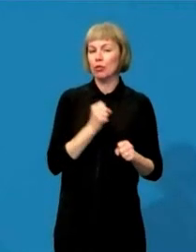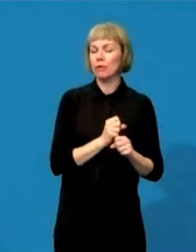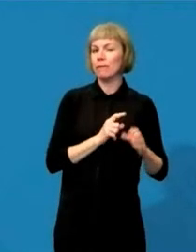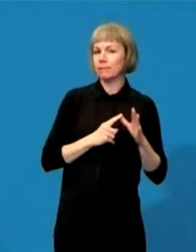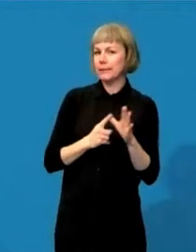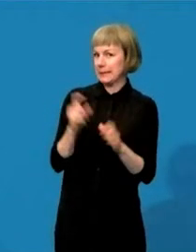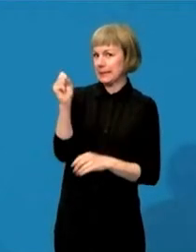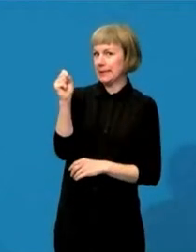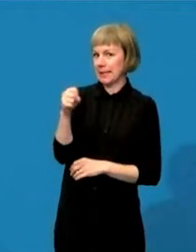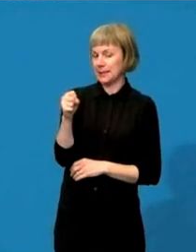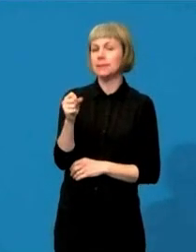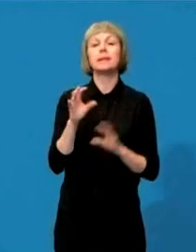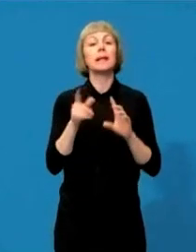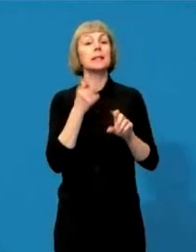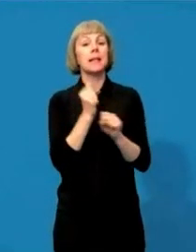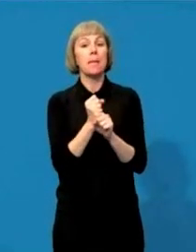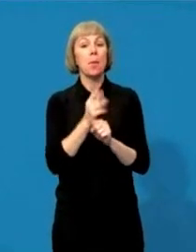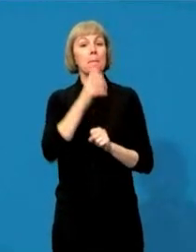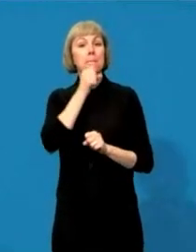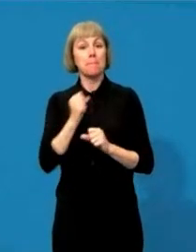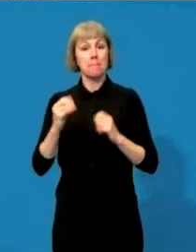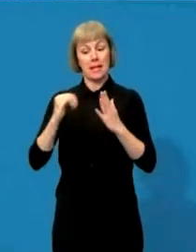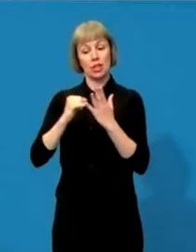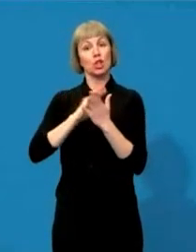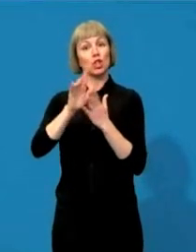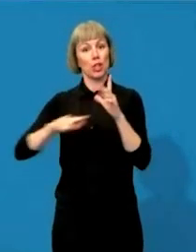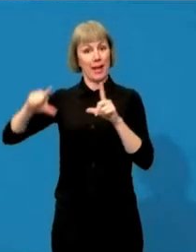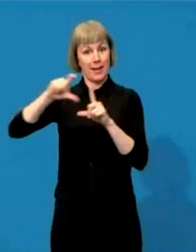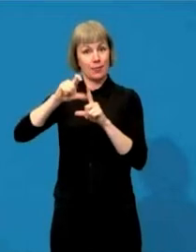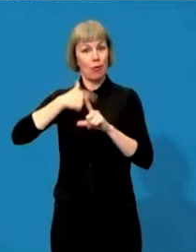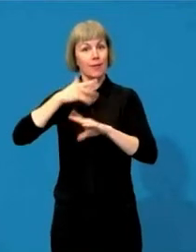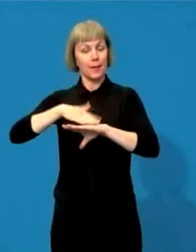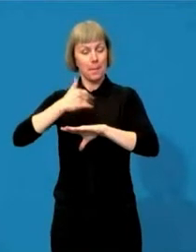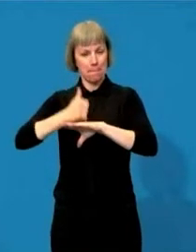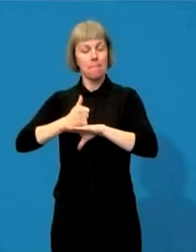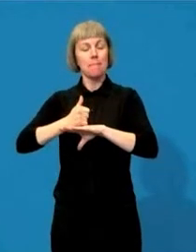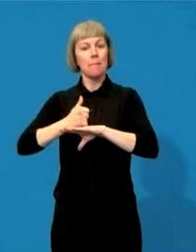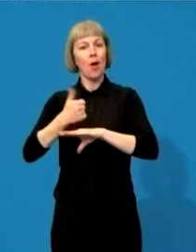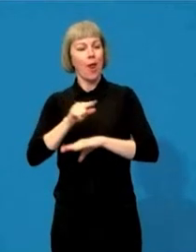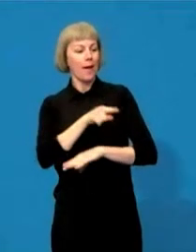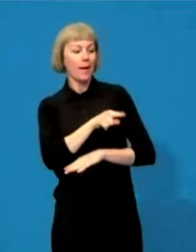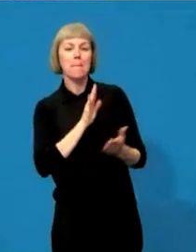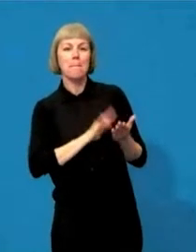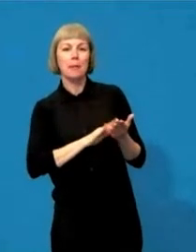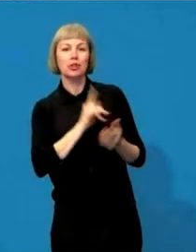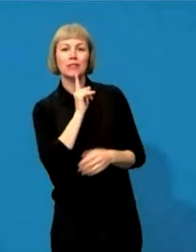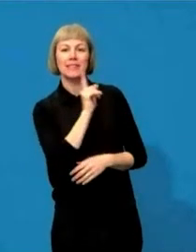Shed, for instance, is that - and as Marmingee was saying, the - there needs to be